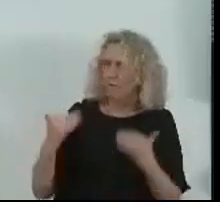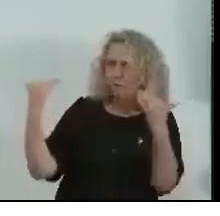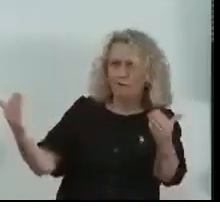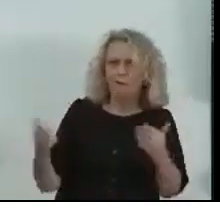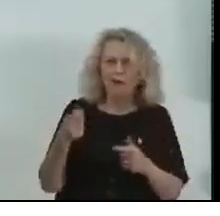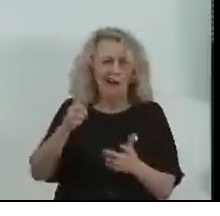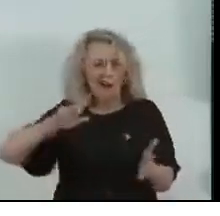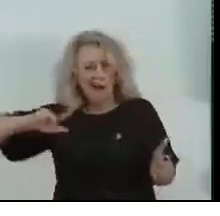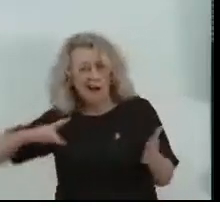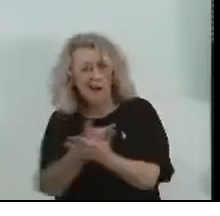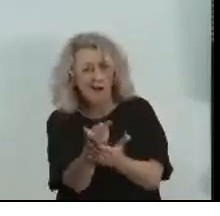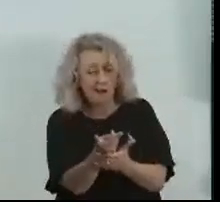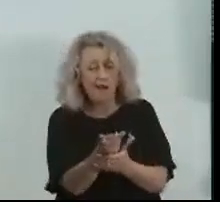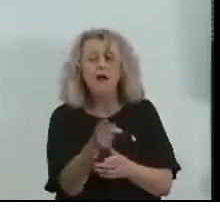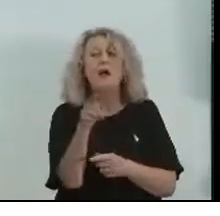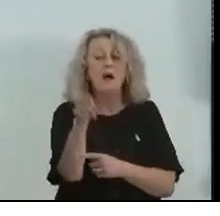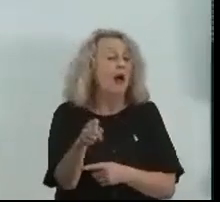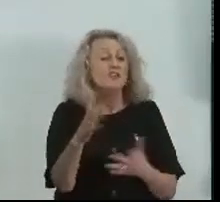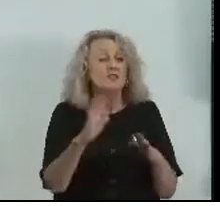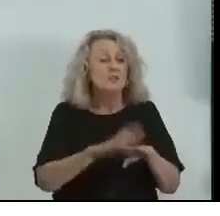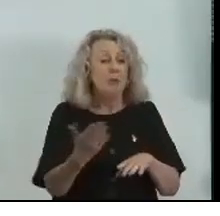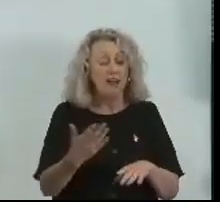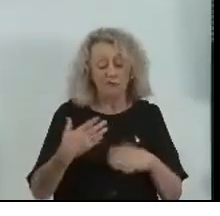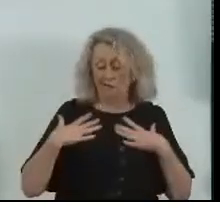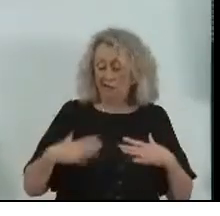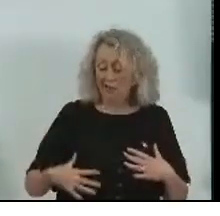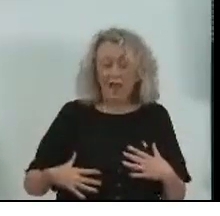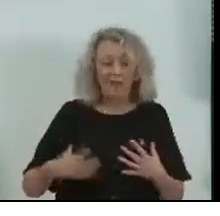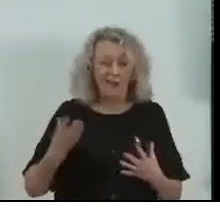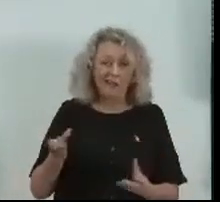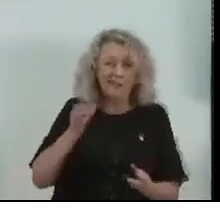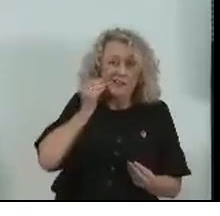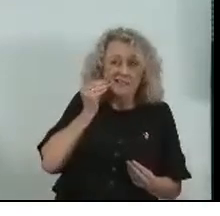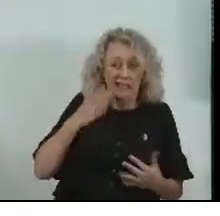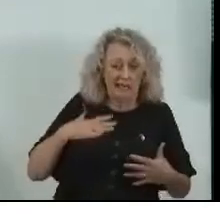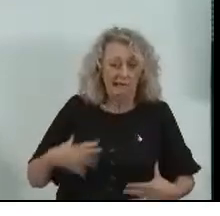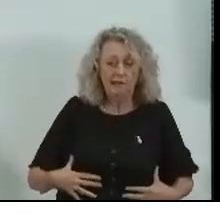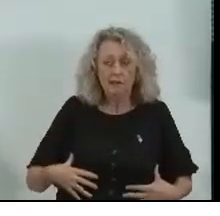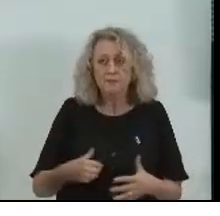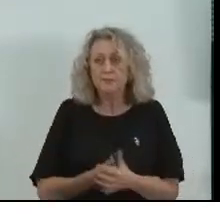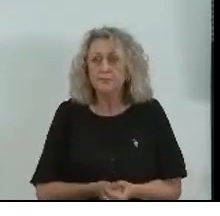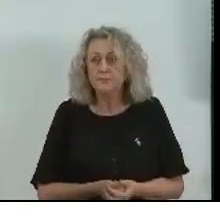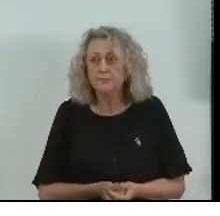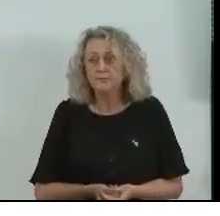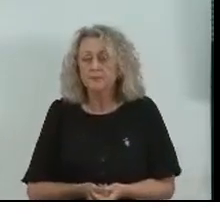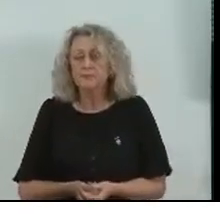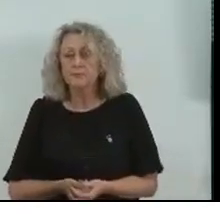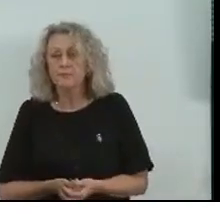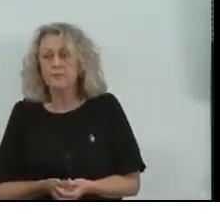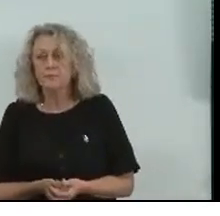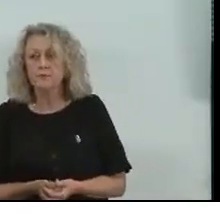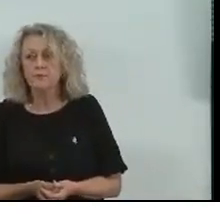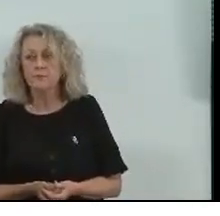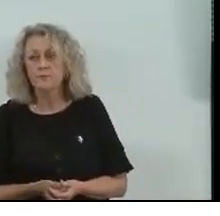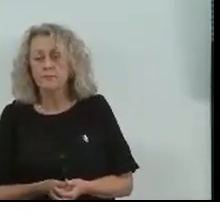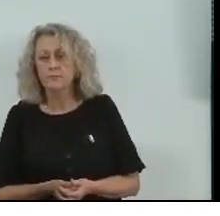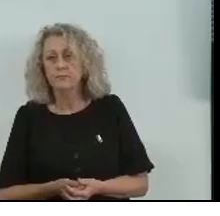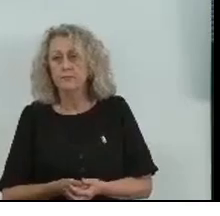You're going it's way whether you're lycra likes it or not.